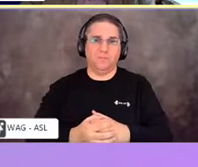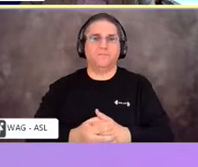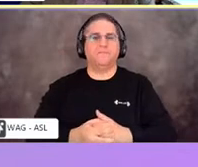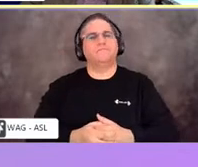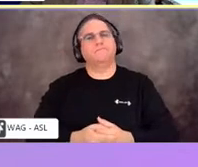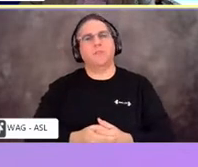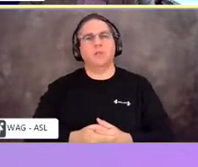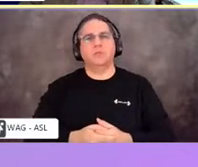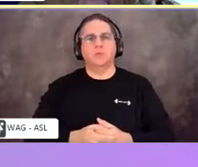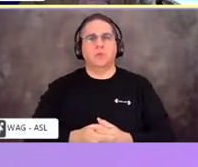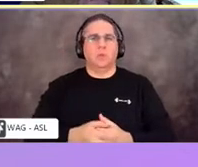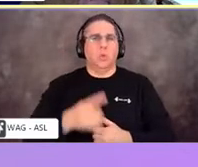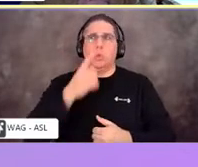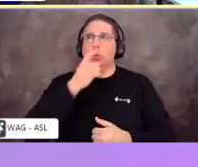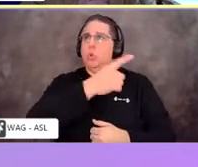with end users